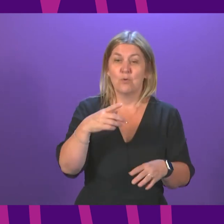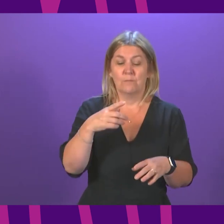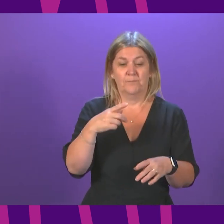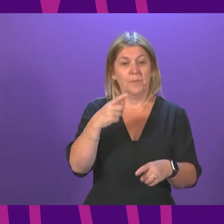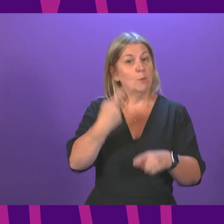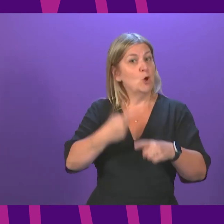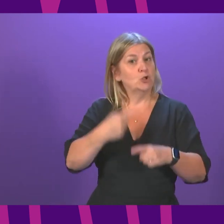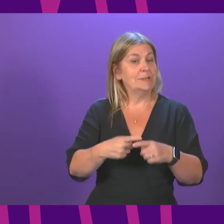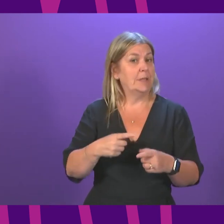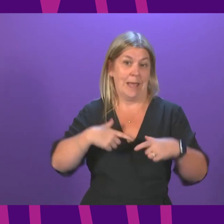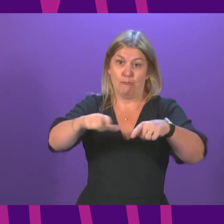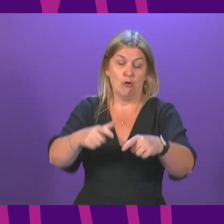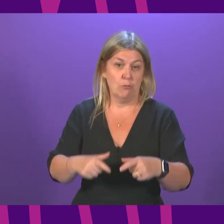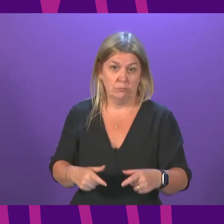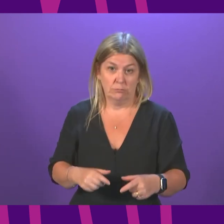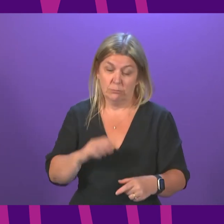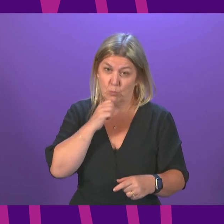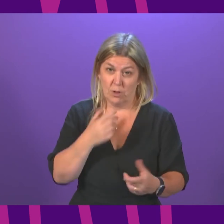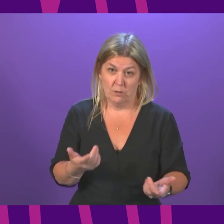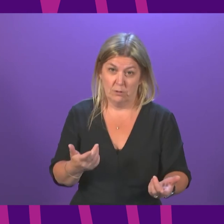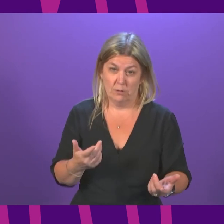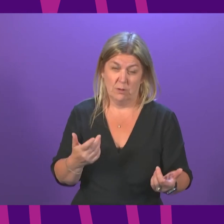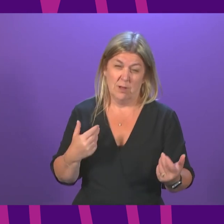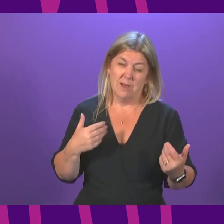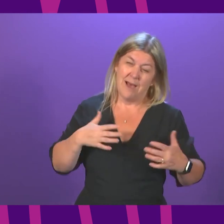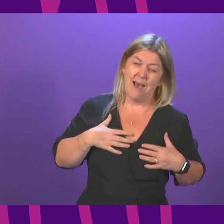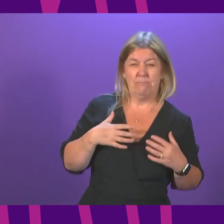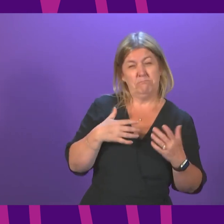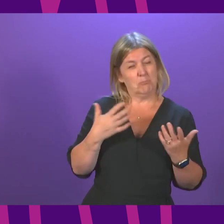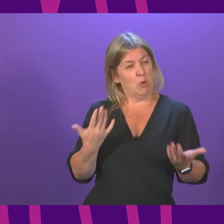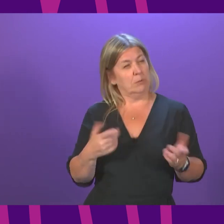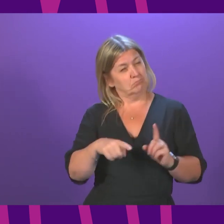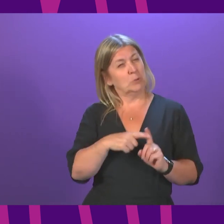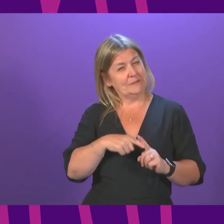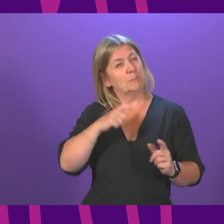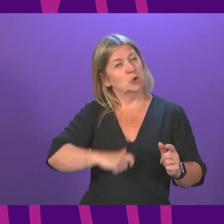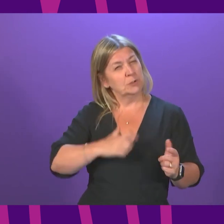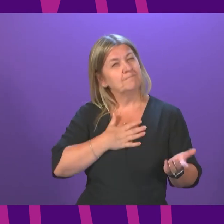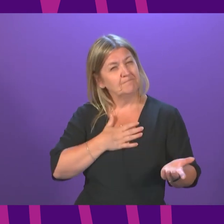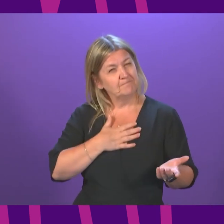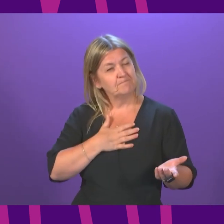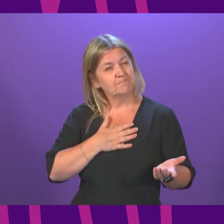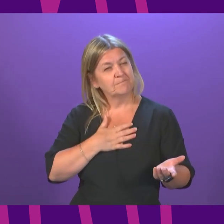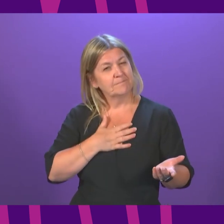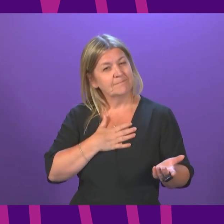become the act to allow for greater scope for delivering better policy outcomes for Scotland, which I think we all share a common objective on.